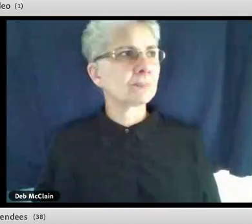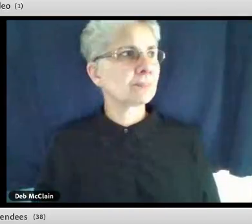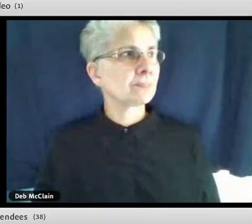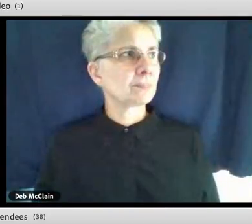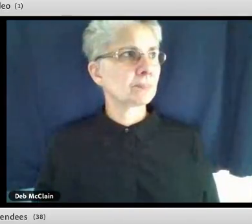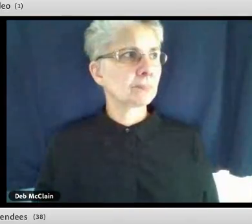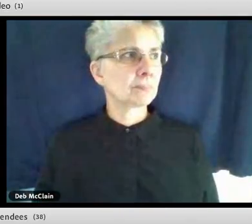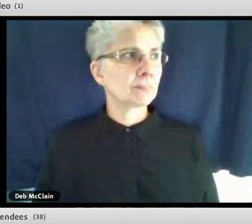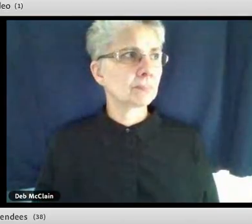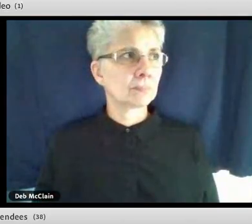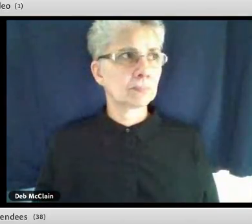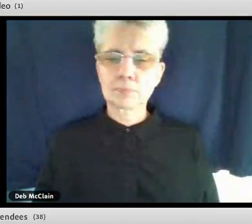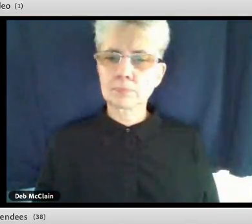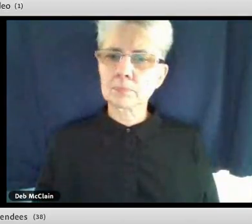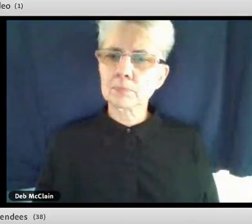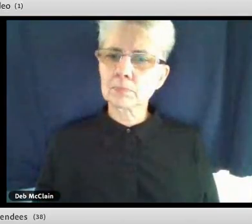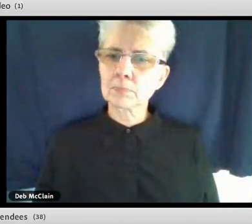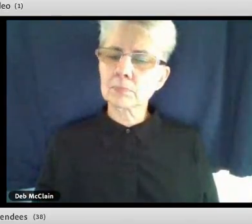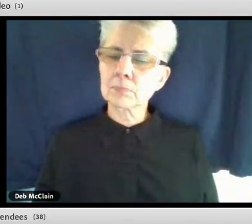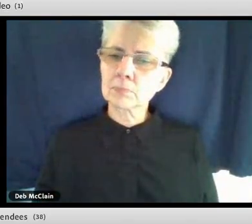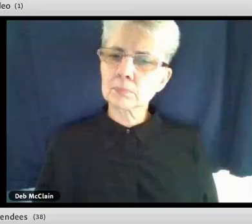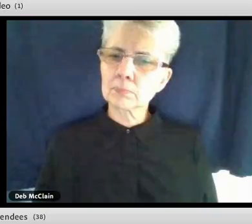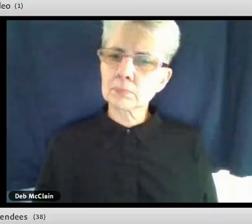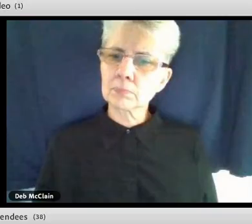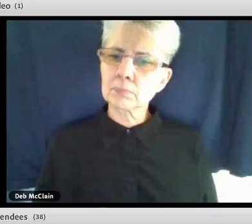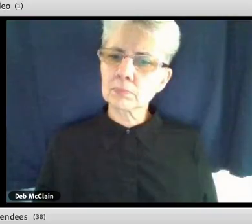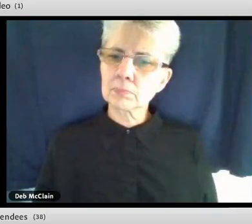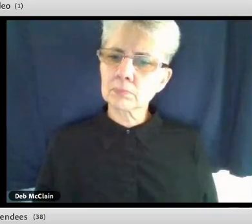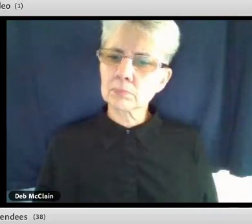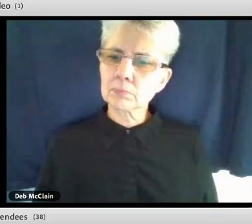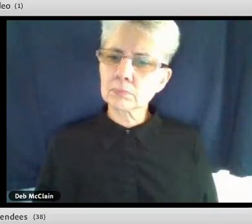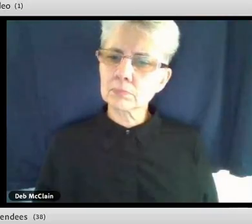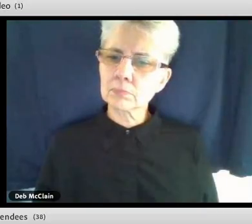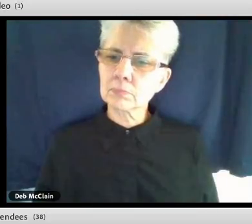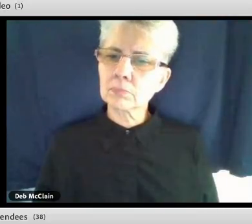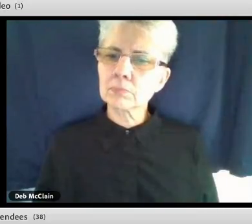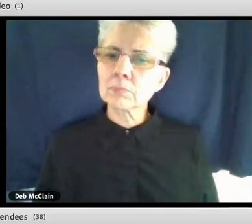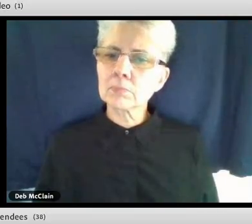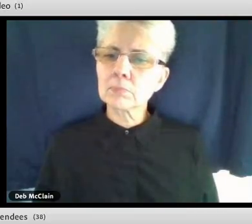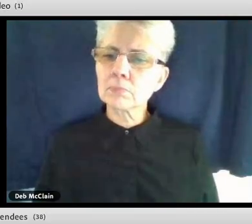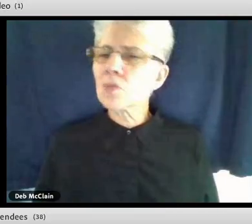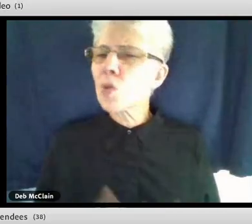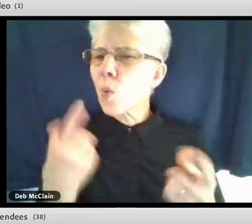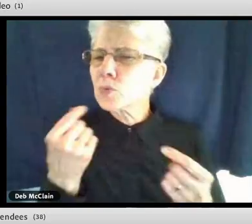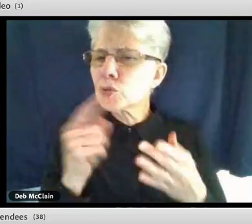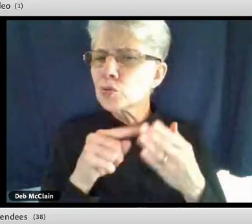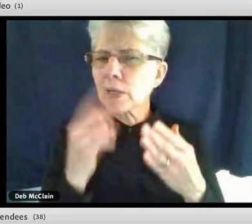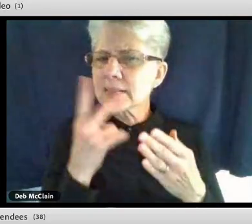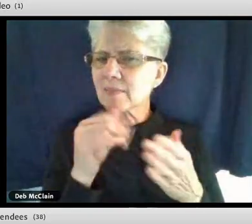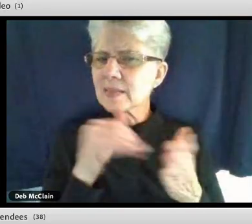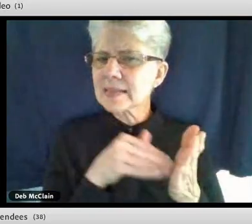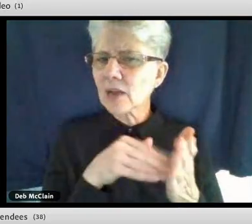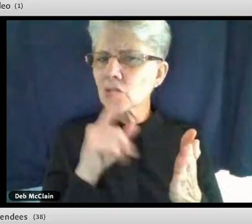And you can just type it in the chat box. Just take 2 seconds because I want to move to stuff that's going to help libraries.